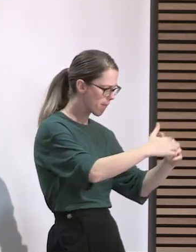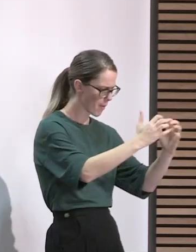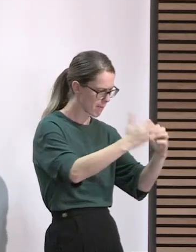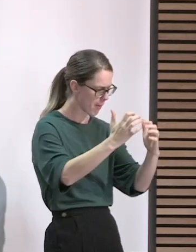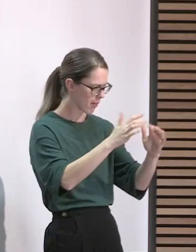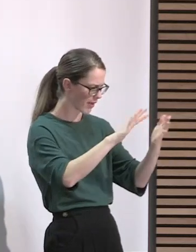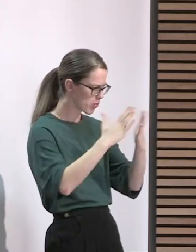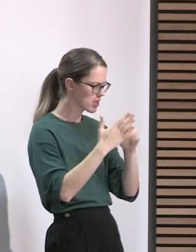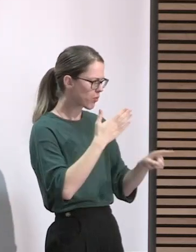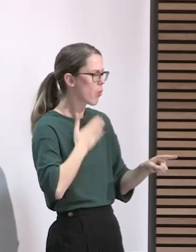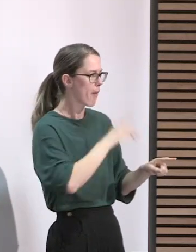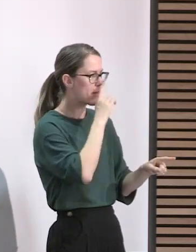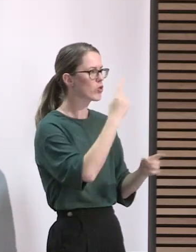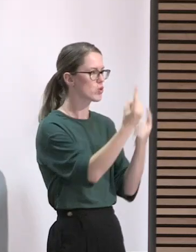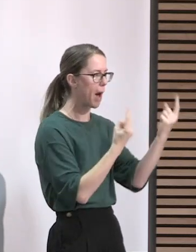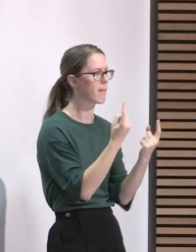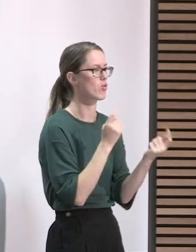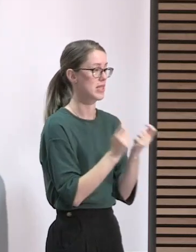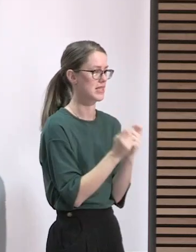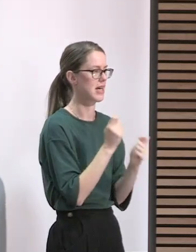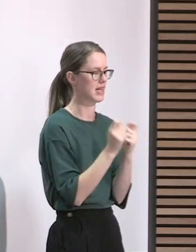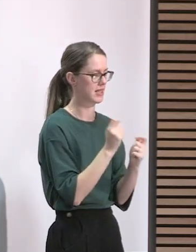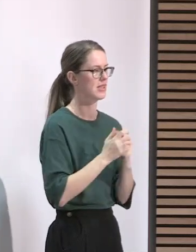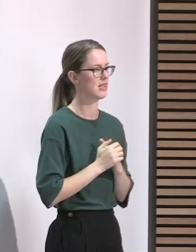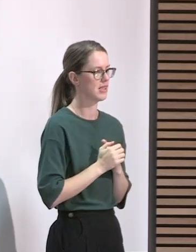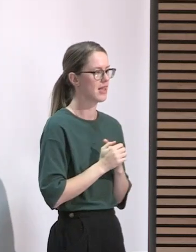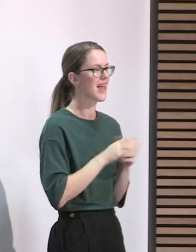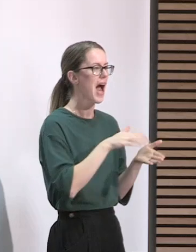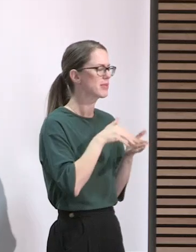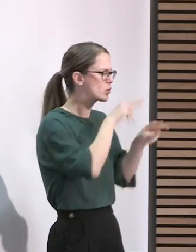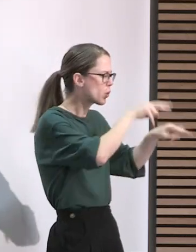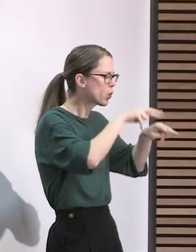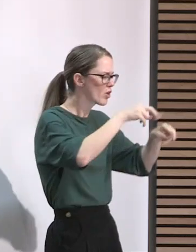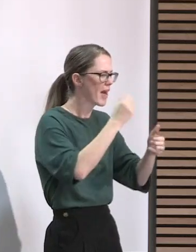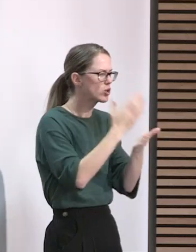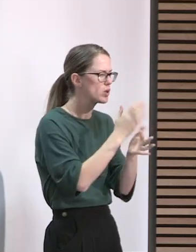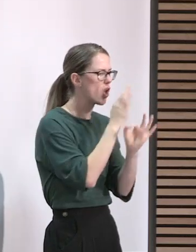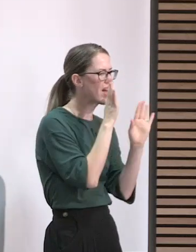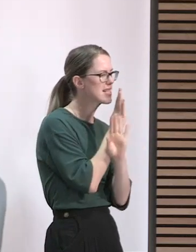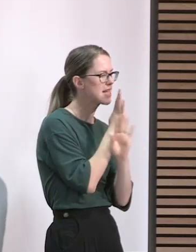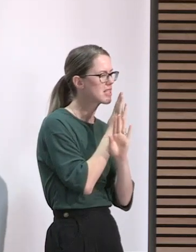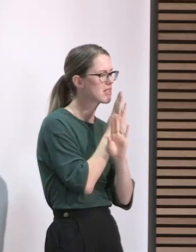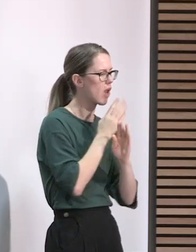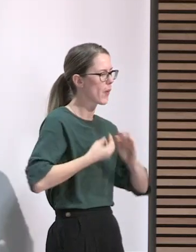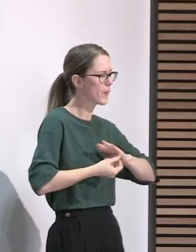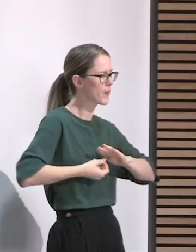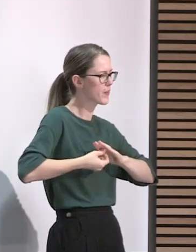will ensure that pop-ups are in the communities where we do want people - even those without symptoms - to be